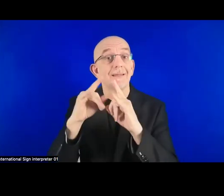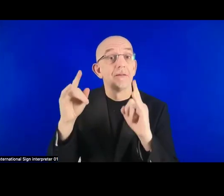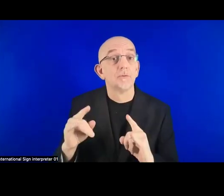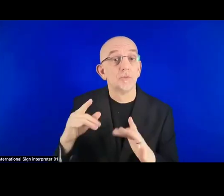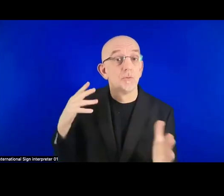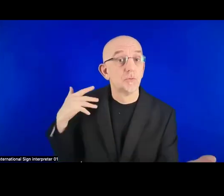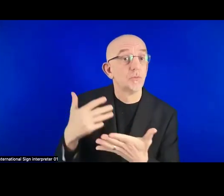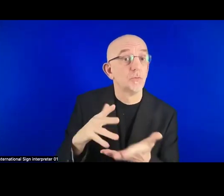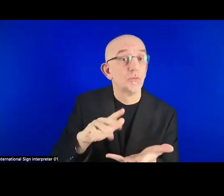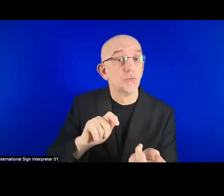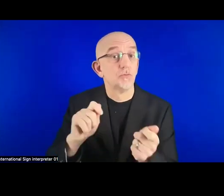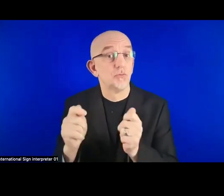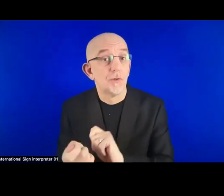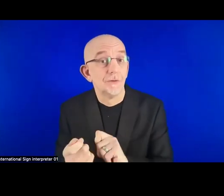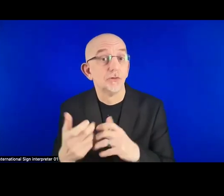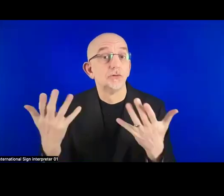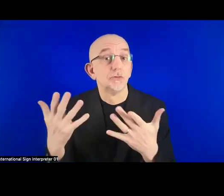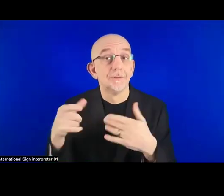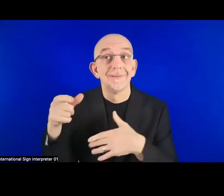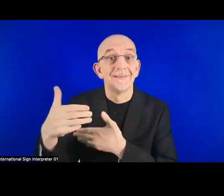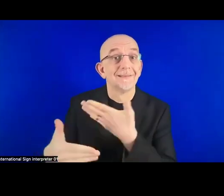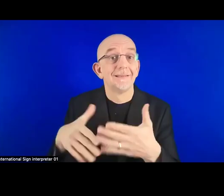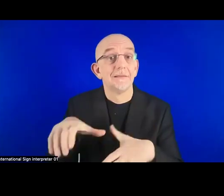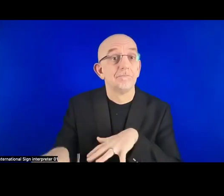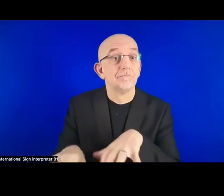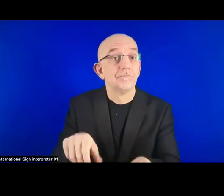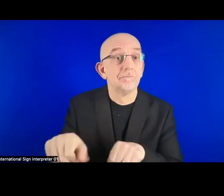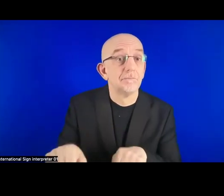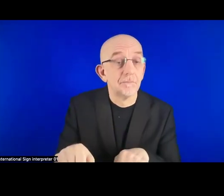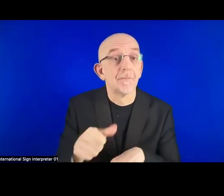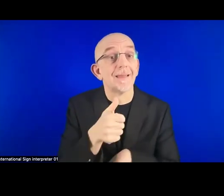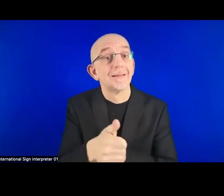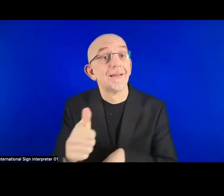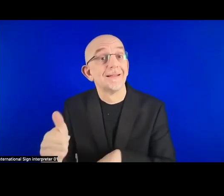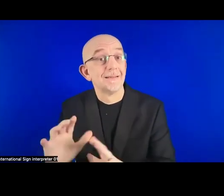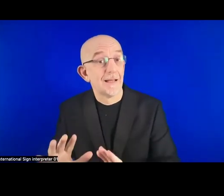and life course perspectives, early intervention education and family policies, and